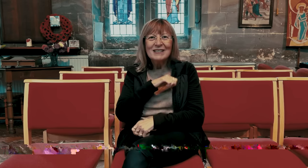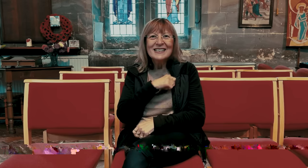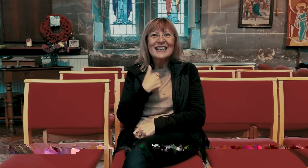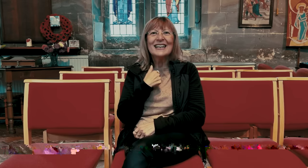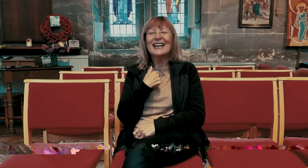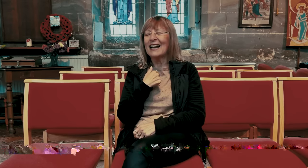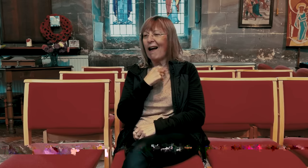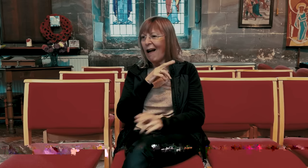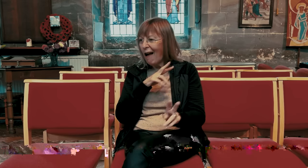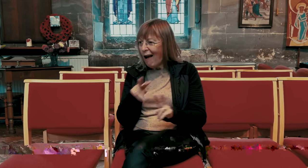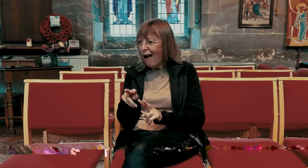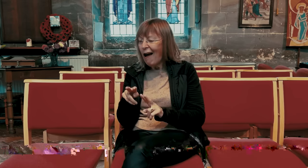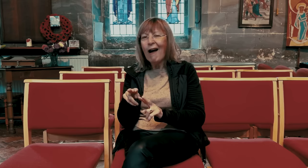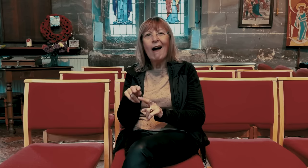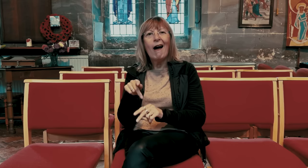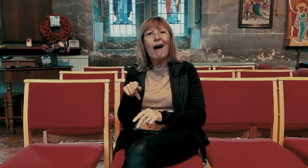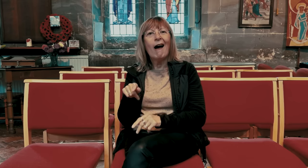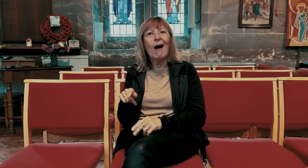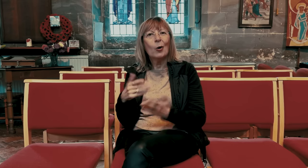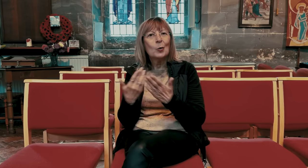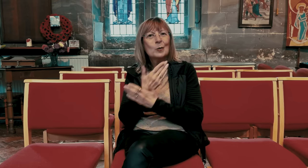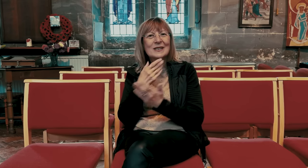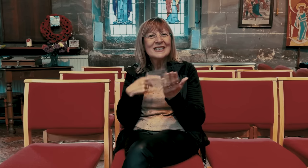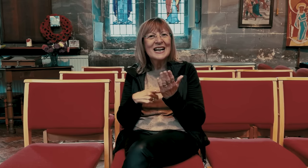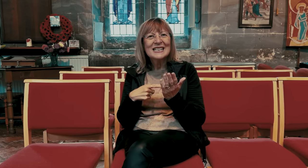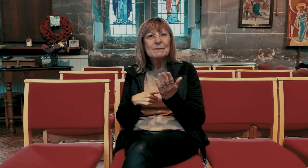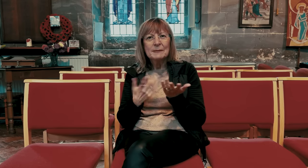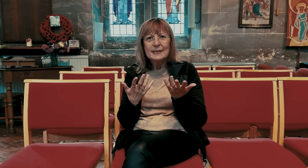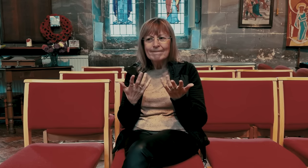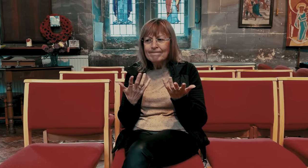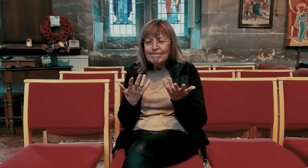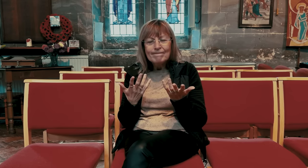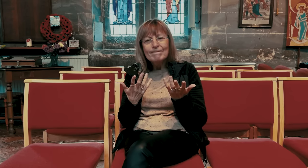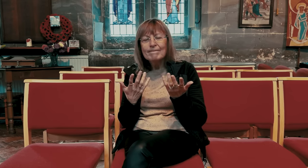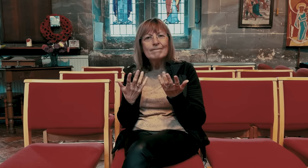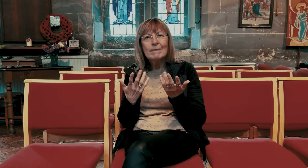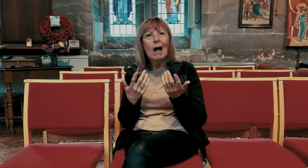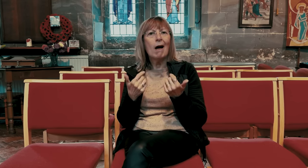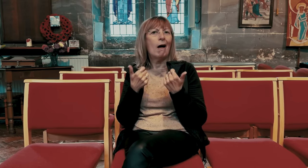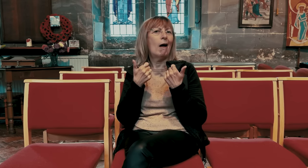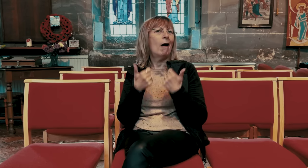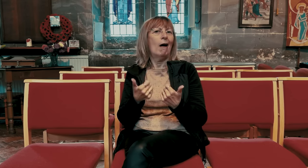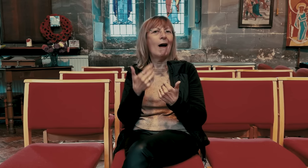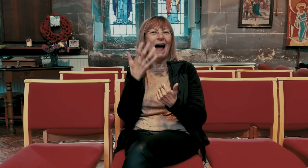And then I discovered the New Testament, first through a special Bible for the Deaf,